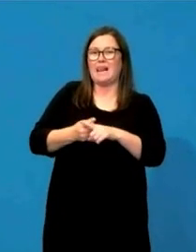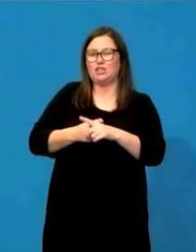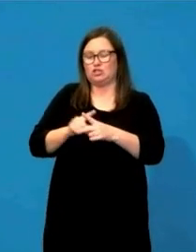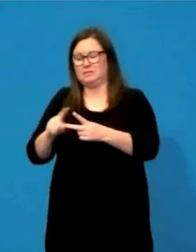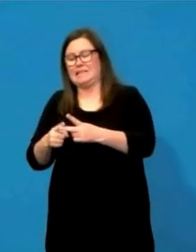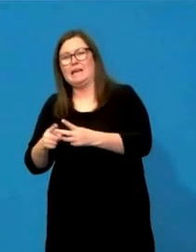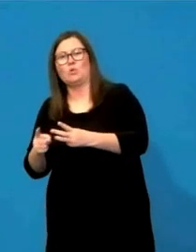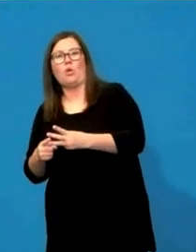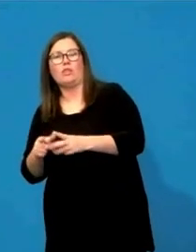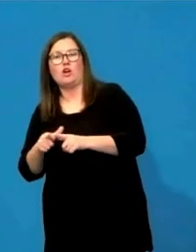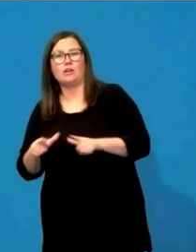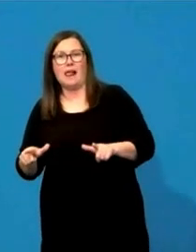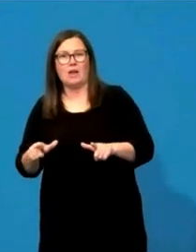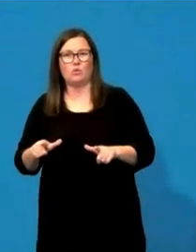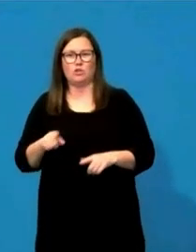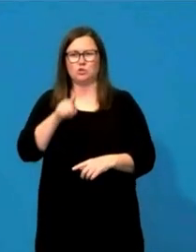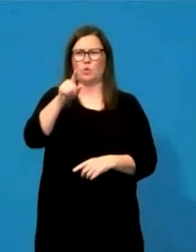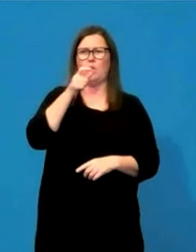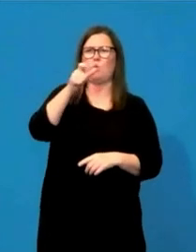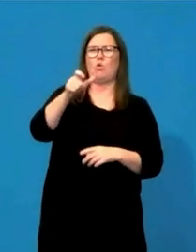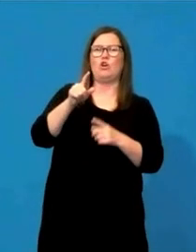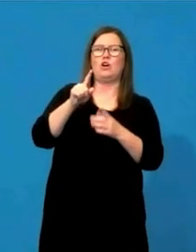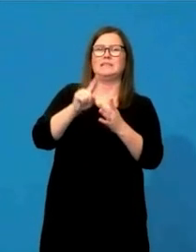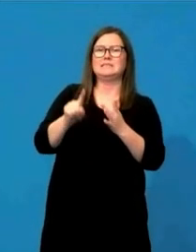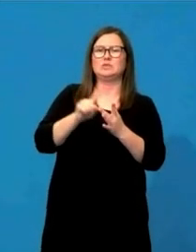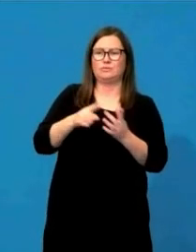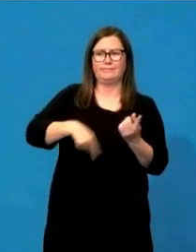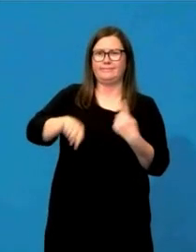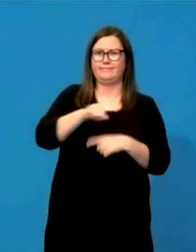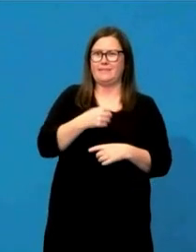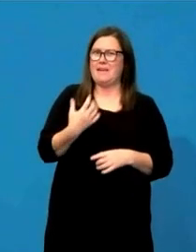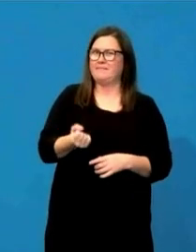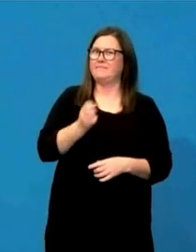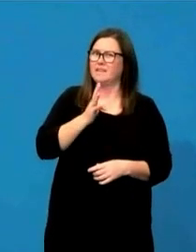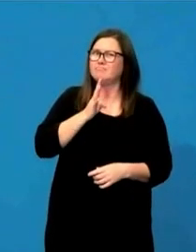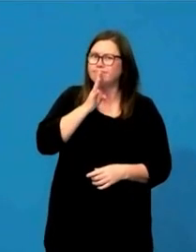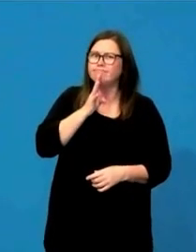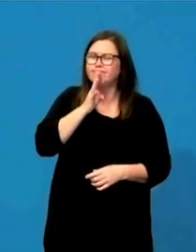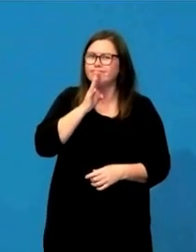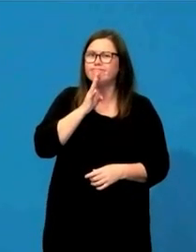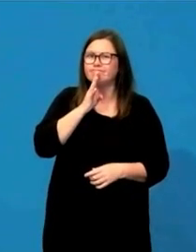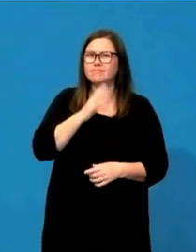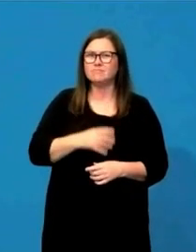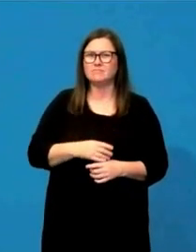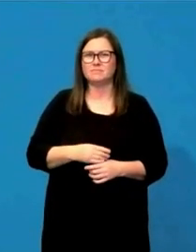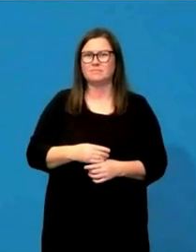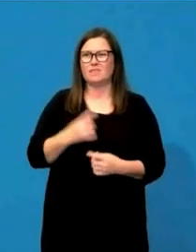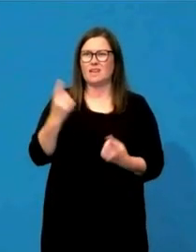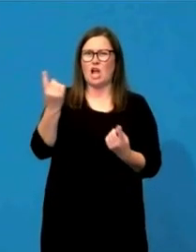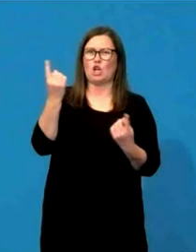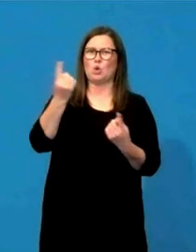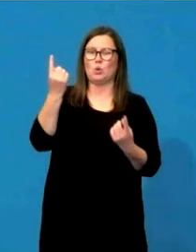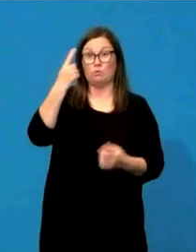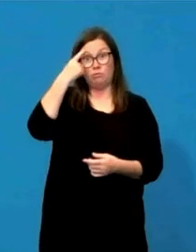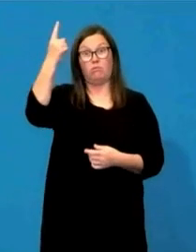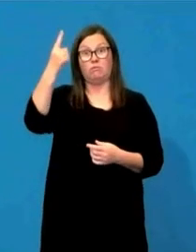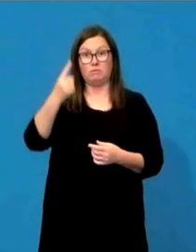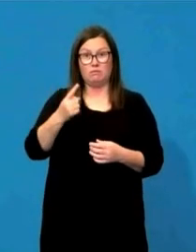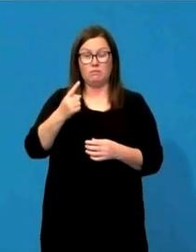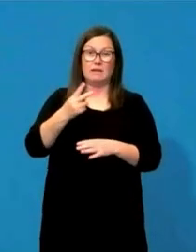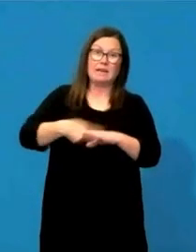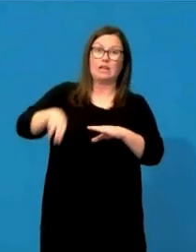And who came up National Disability Insurance, God